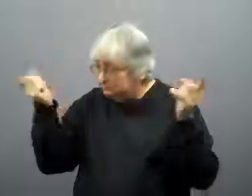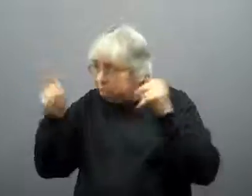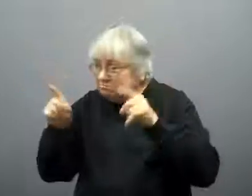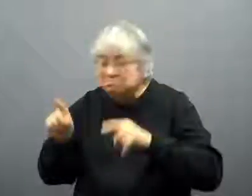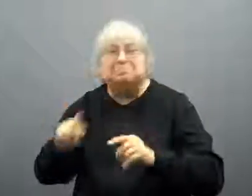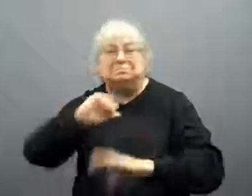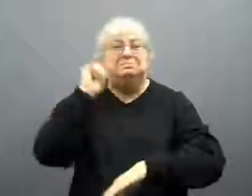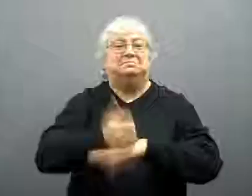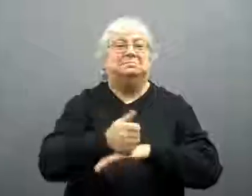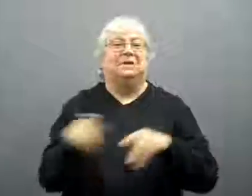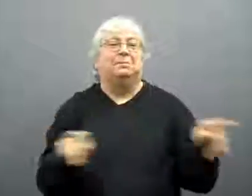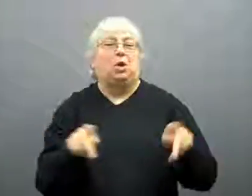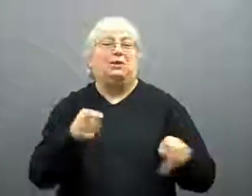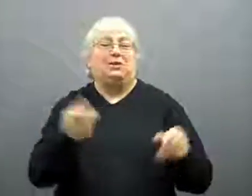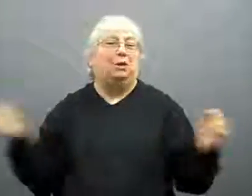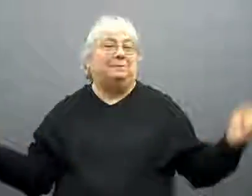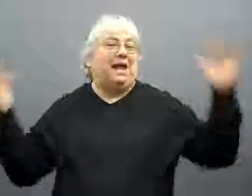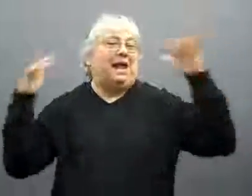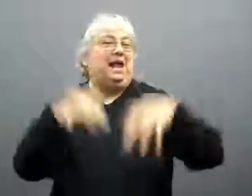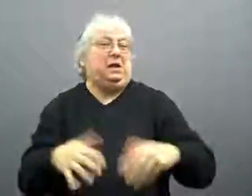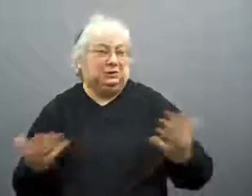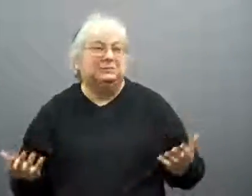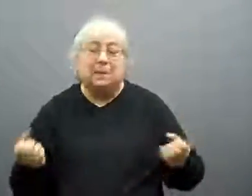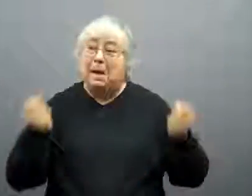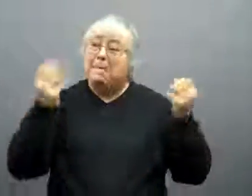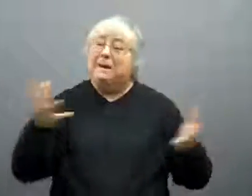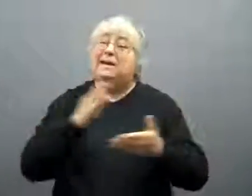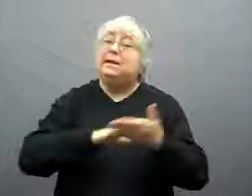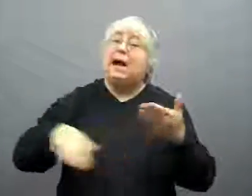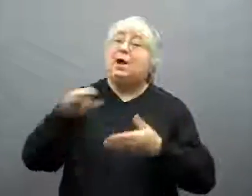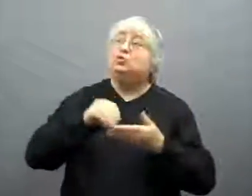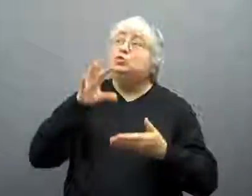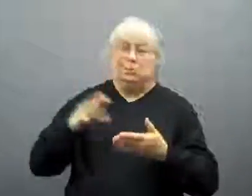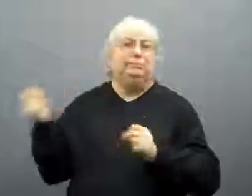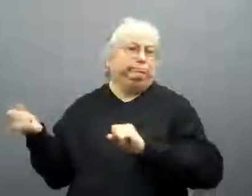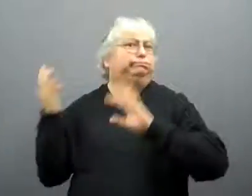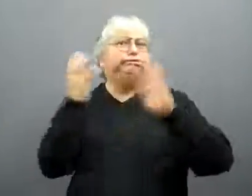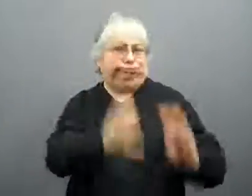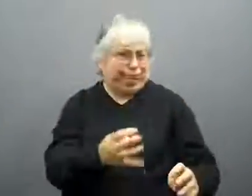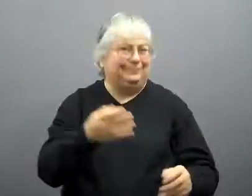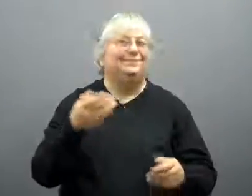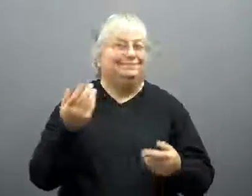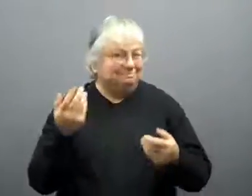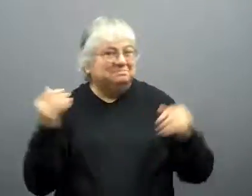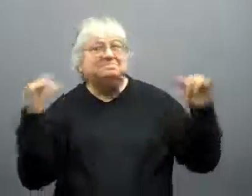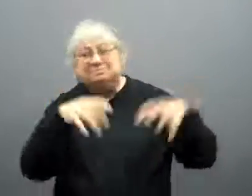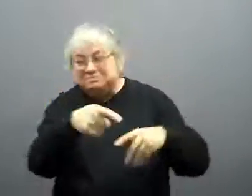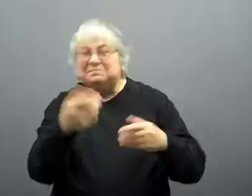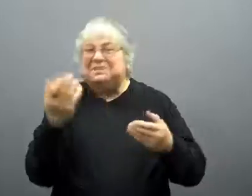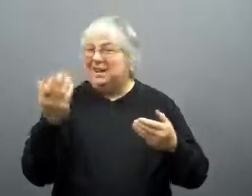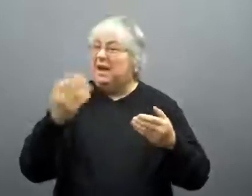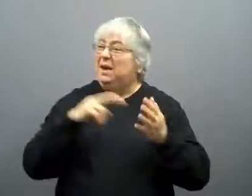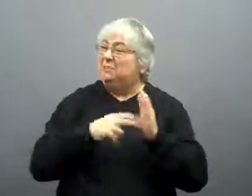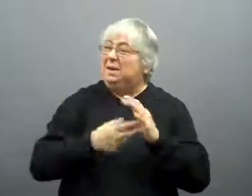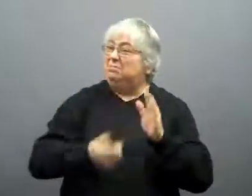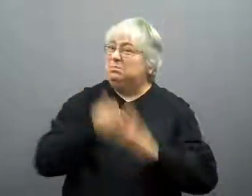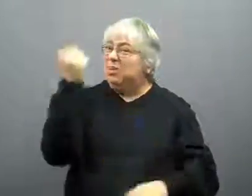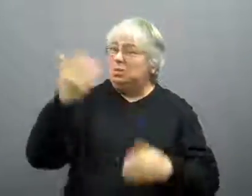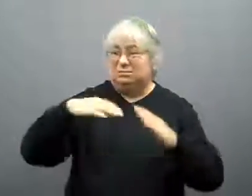got together and sponsored the party. There were many college students at the party.